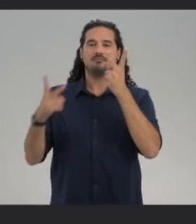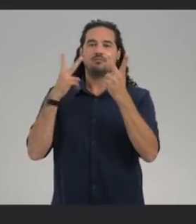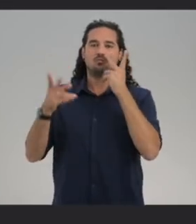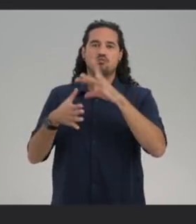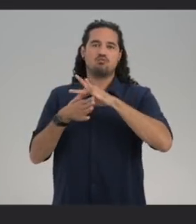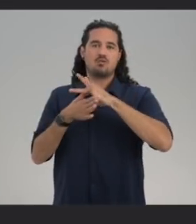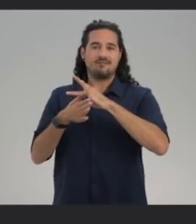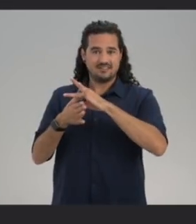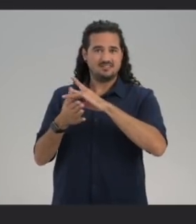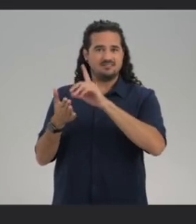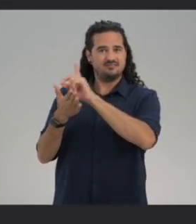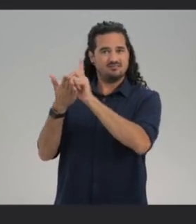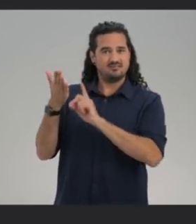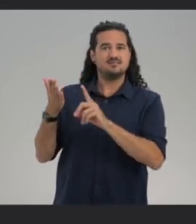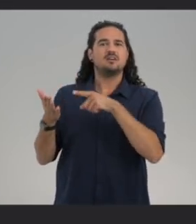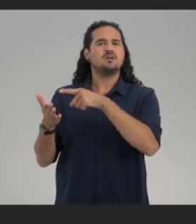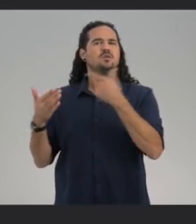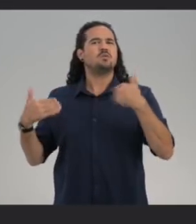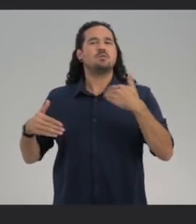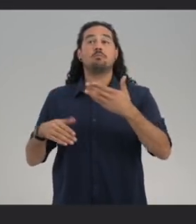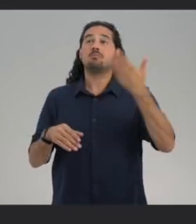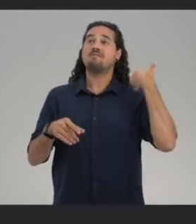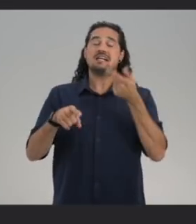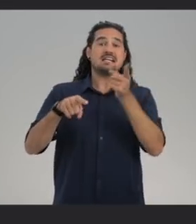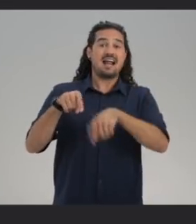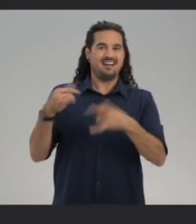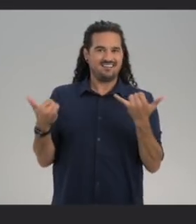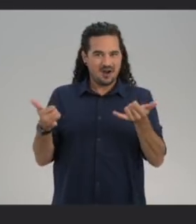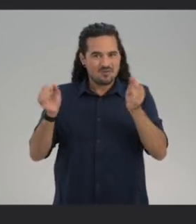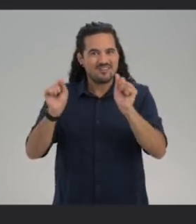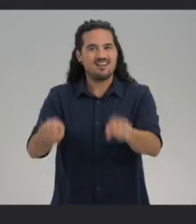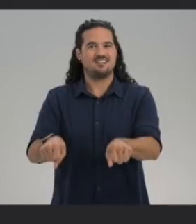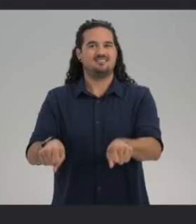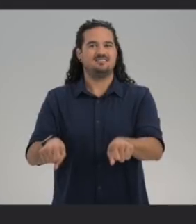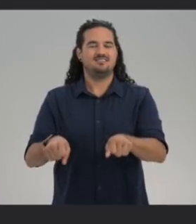This enables you to do things you wouldn't have dreamed of before on the Mac mini,